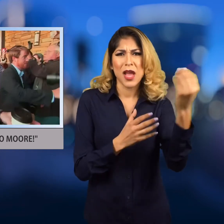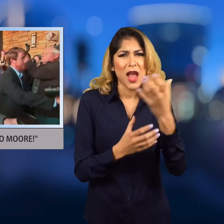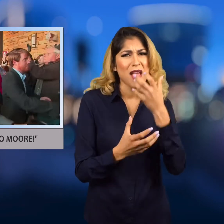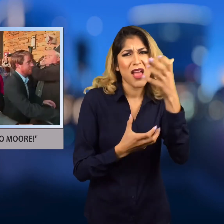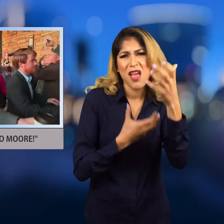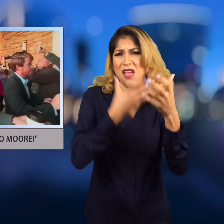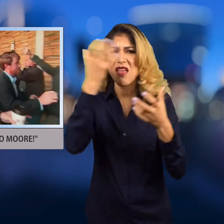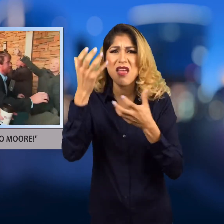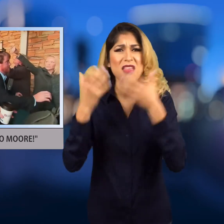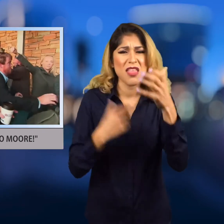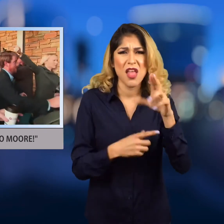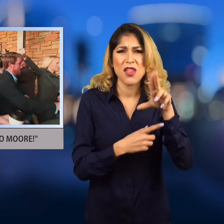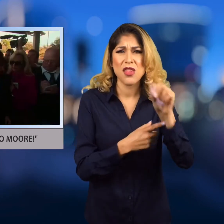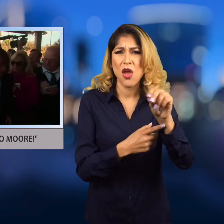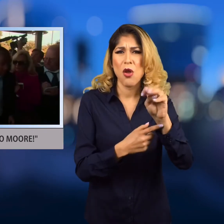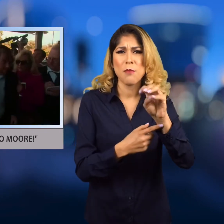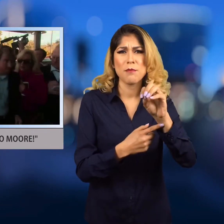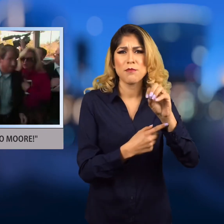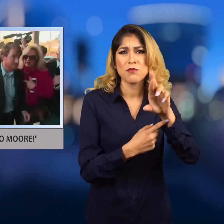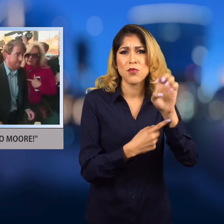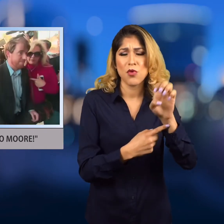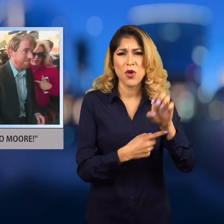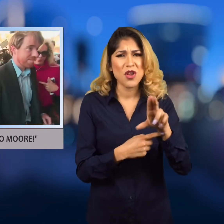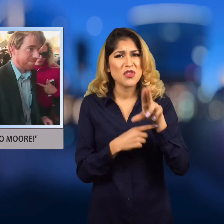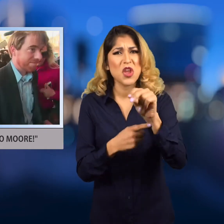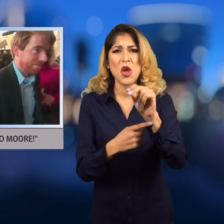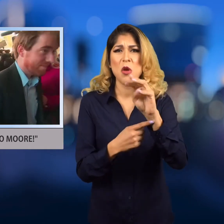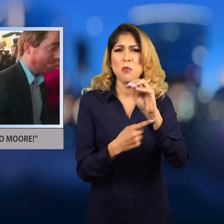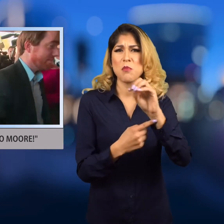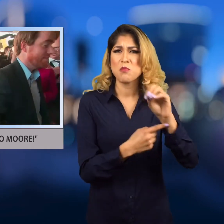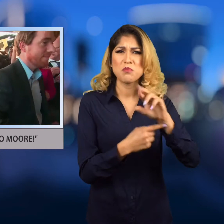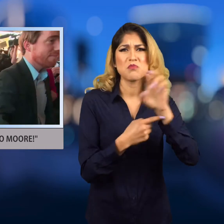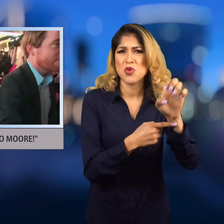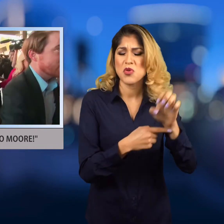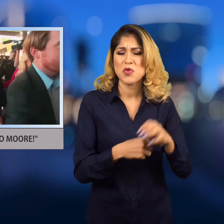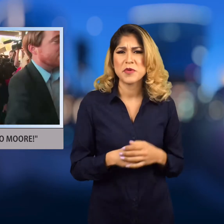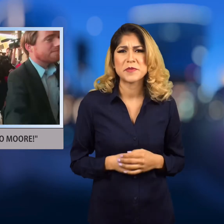They were chanting "No Moore! "No Moore!"